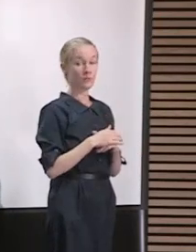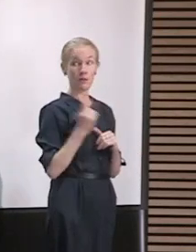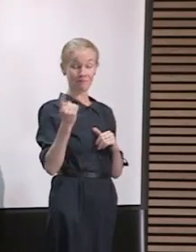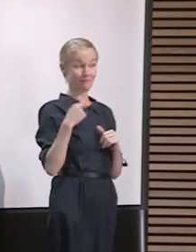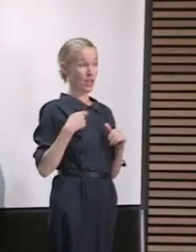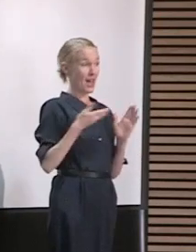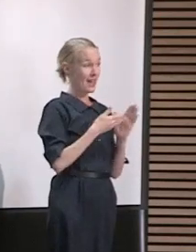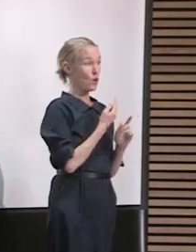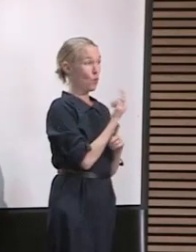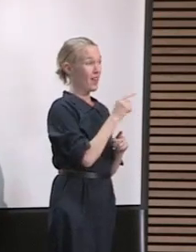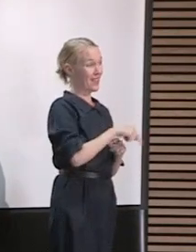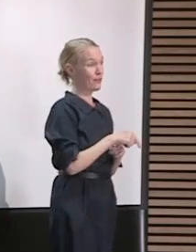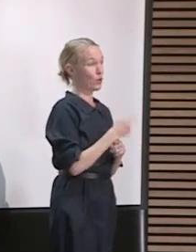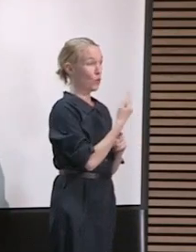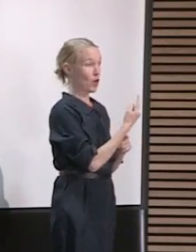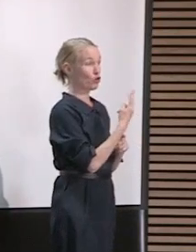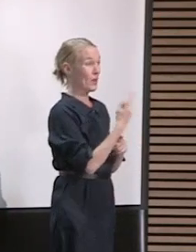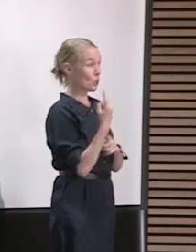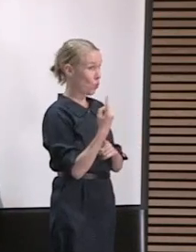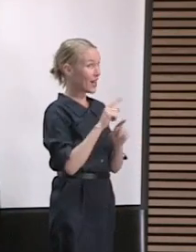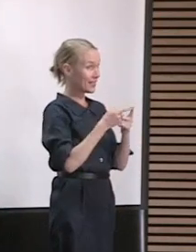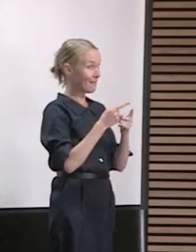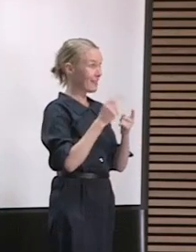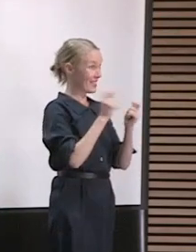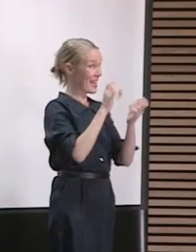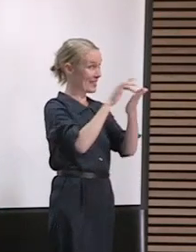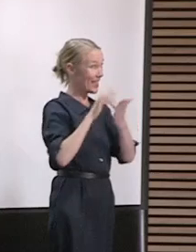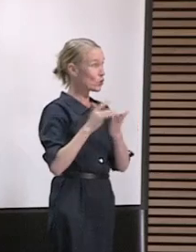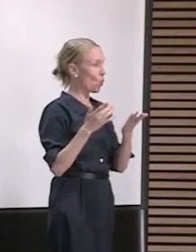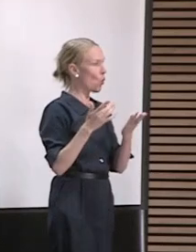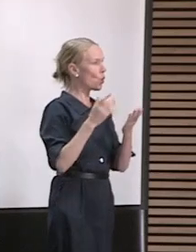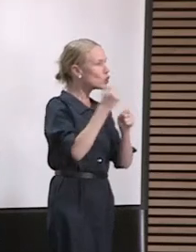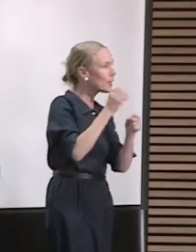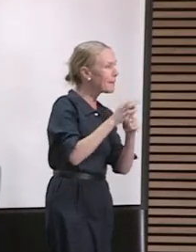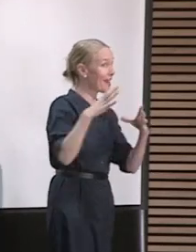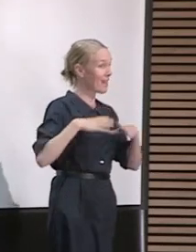to that, the overall numbers are worth repeating here. There are 1,121 places that